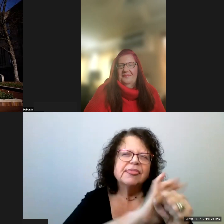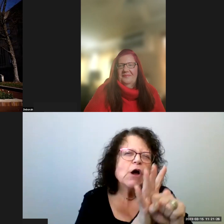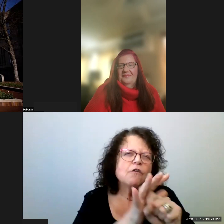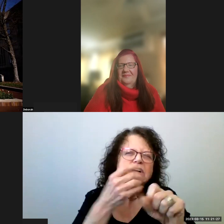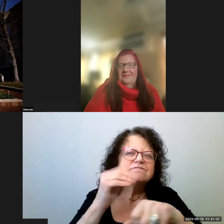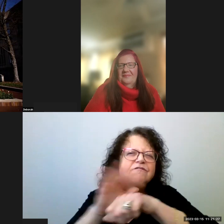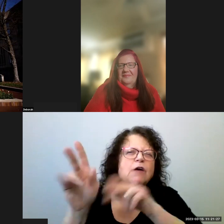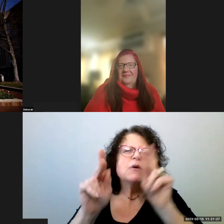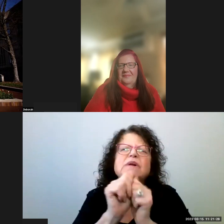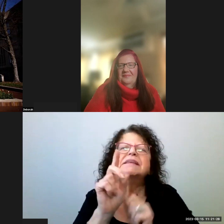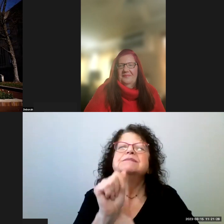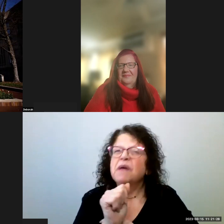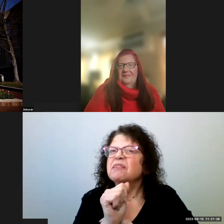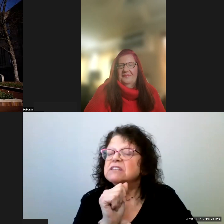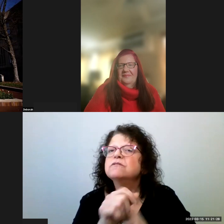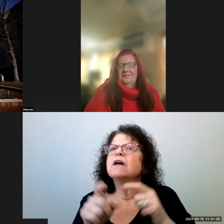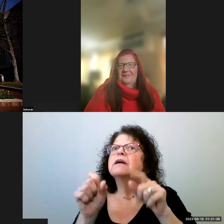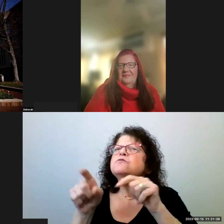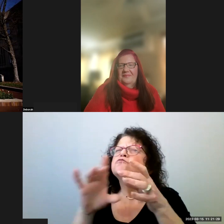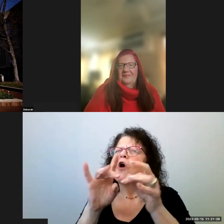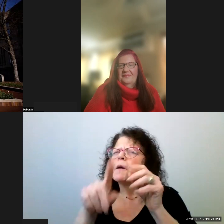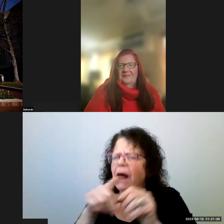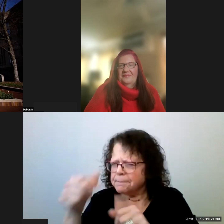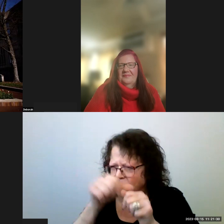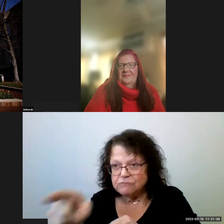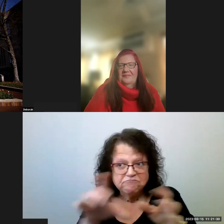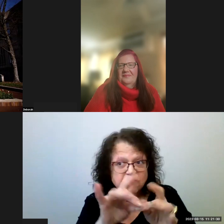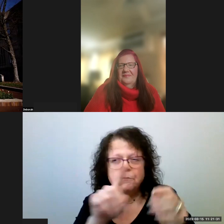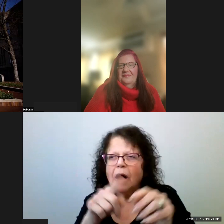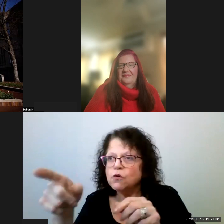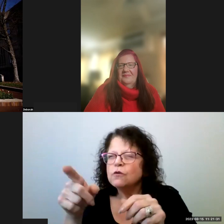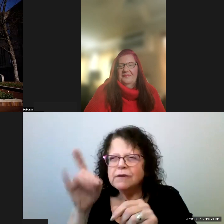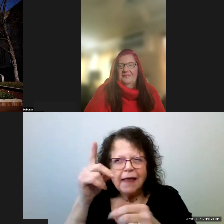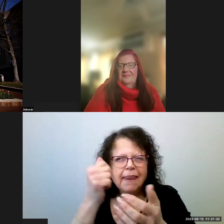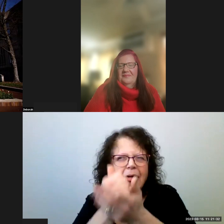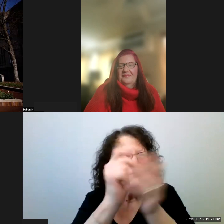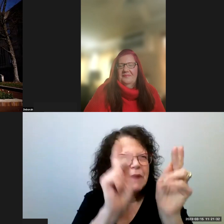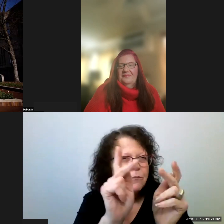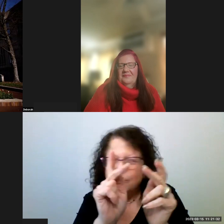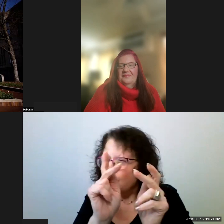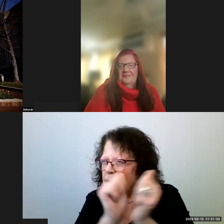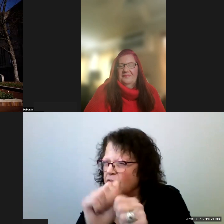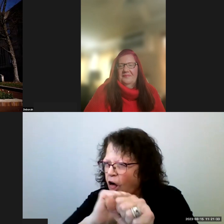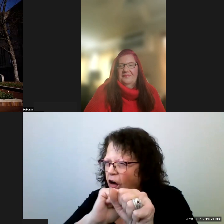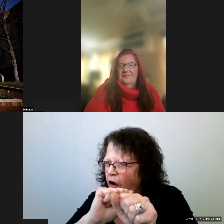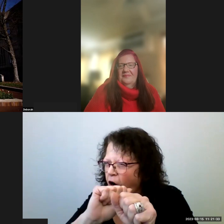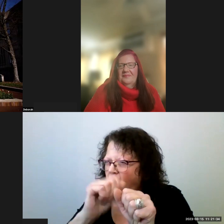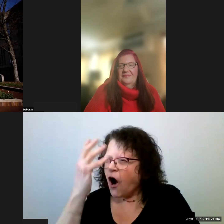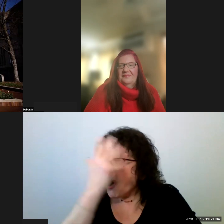you briefly talk about how you helped some kids with autism during the pandemic.